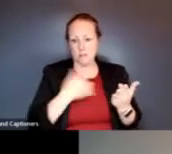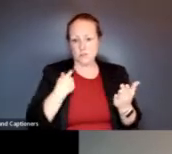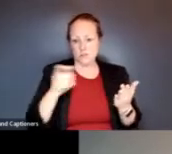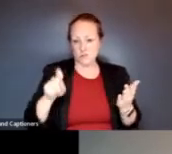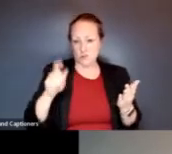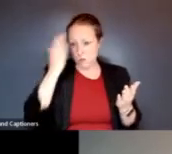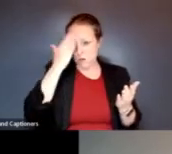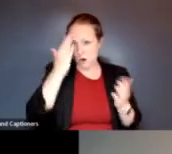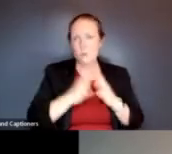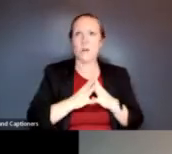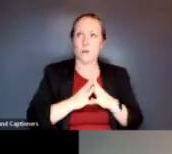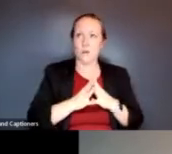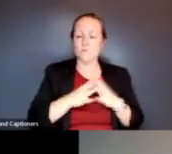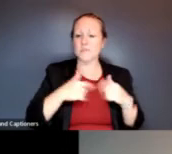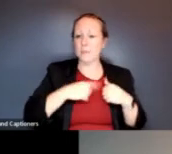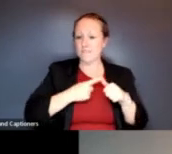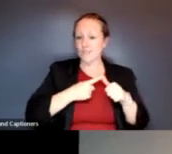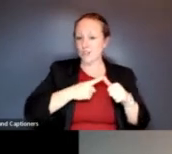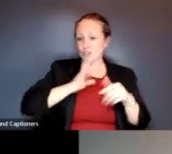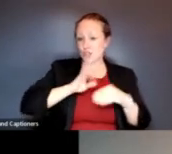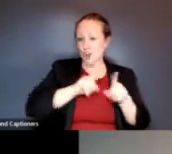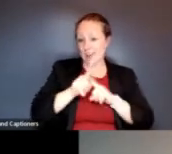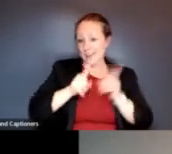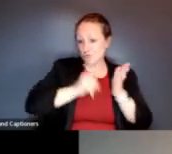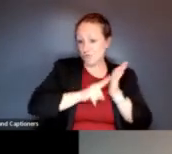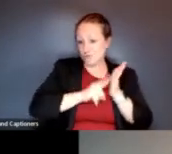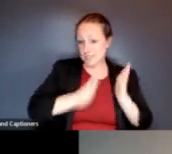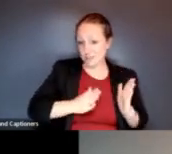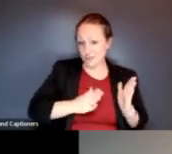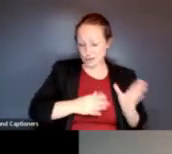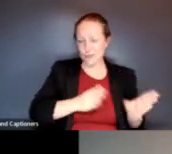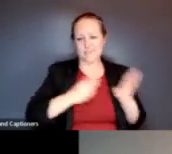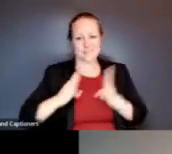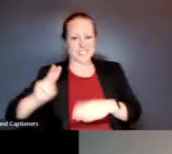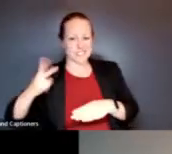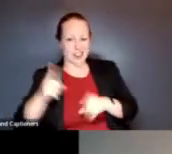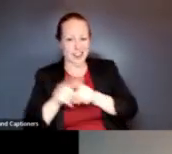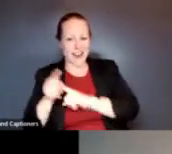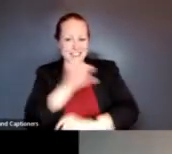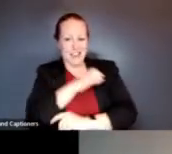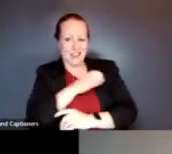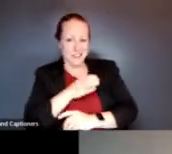Theo Tsaousides: So I'm going to speak as a researcher first, and then I'm going to speak as a as a clinician as a person. As a